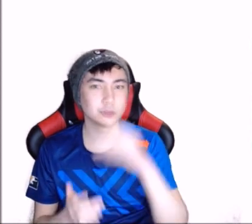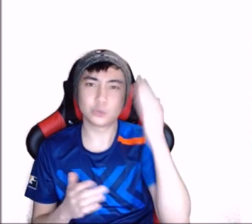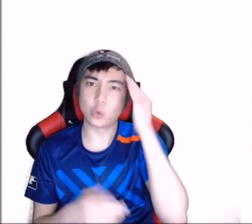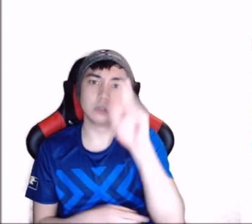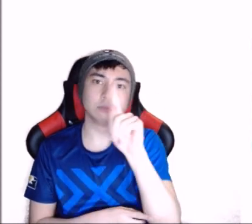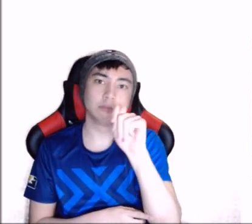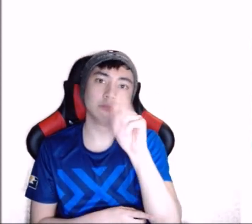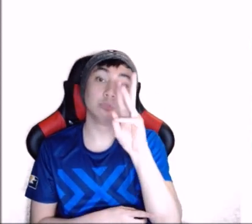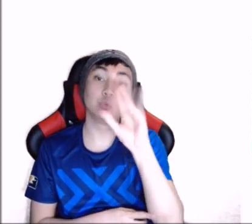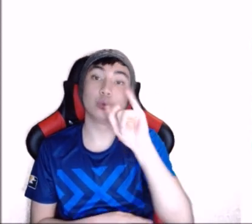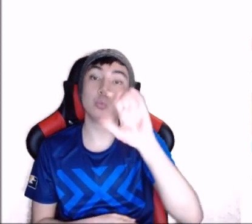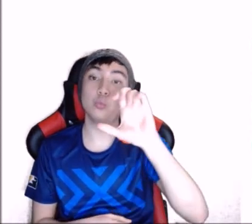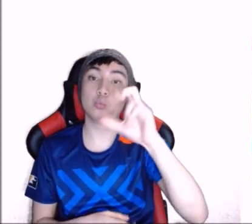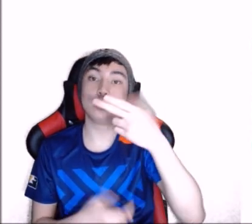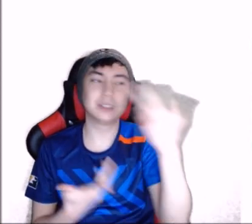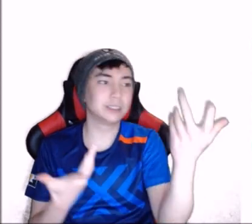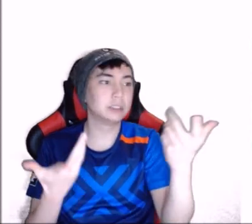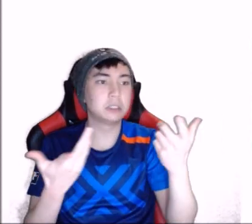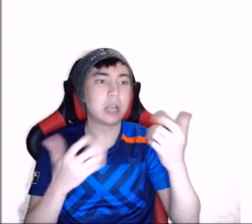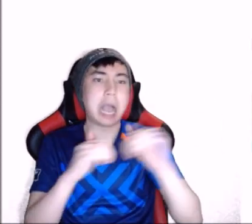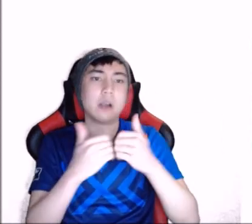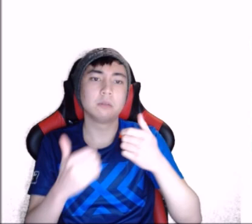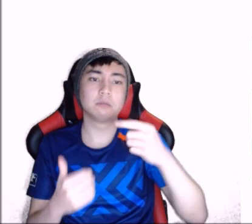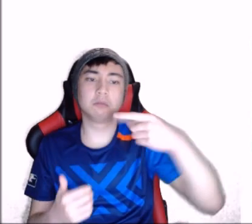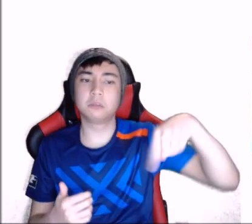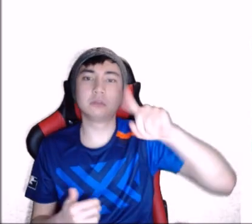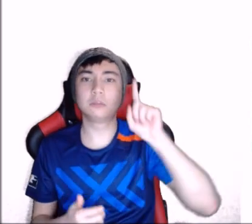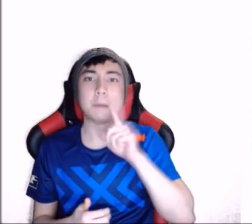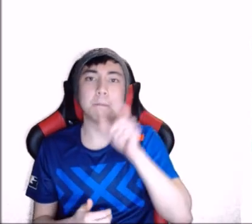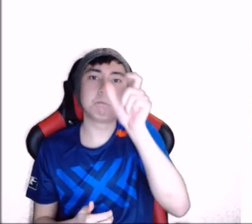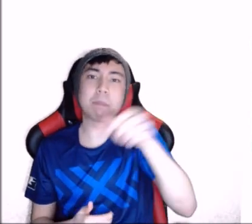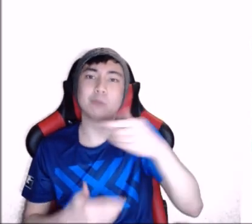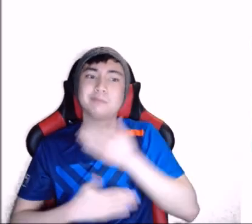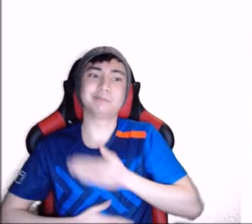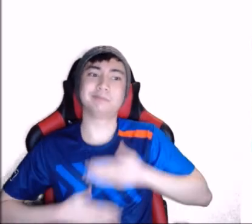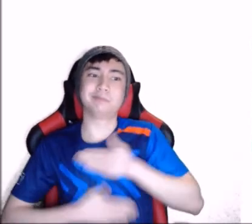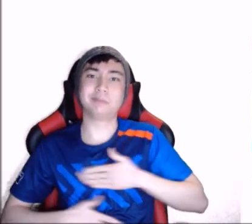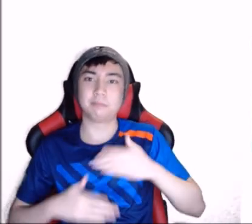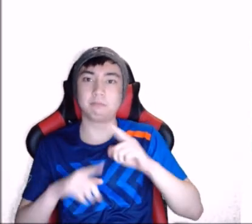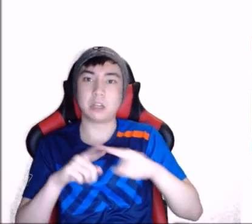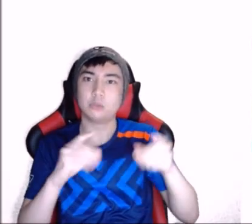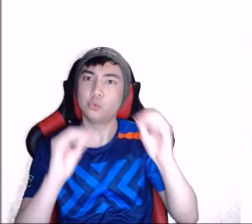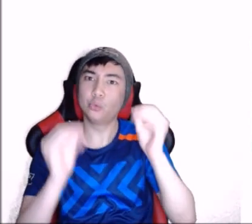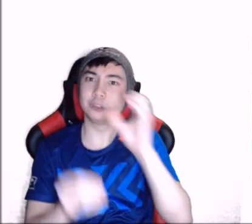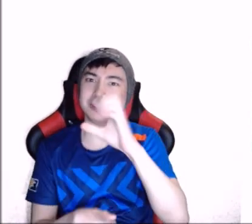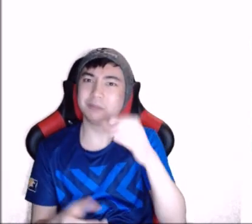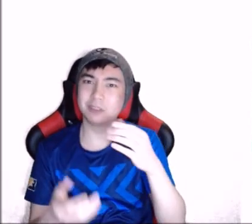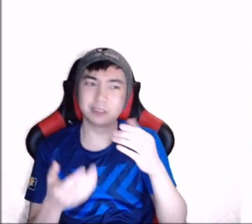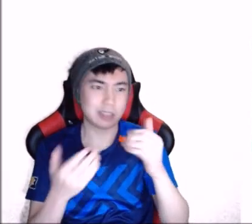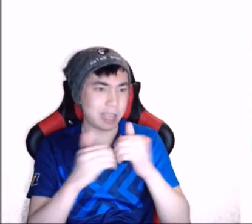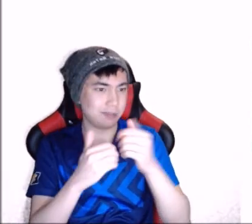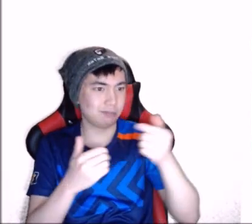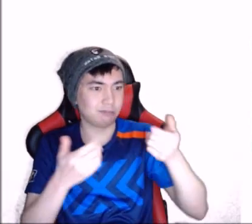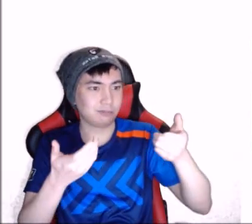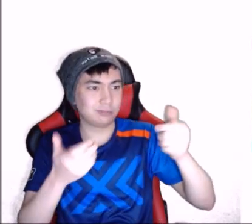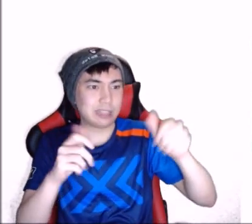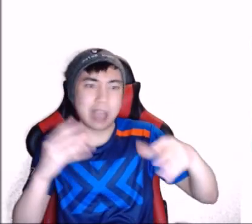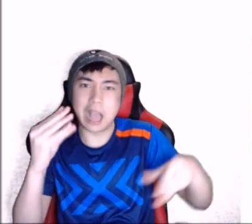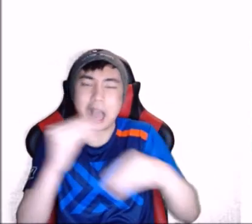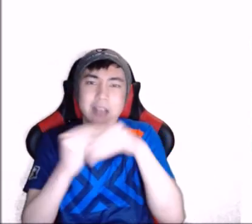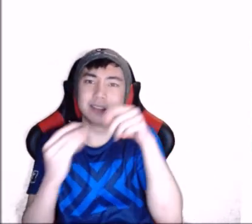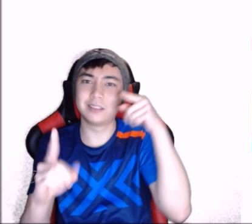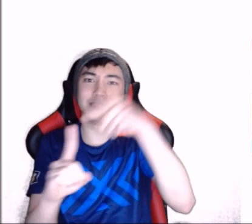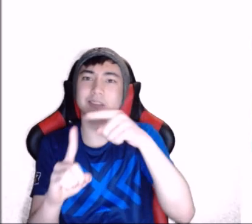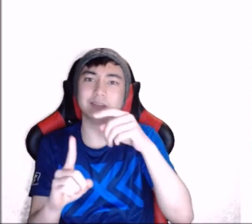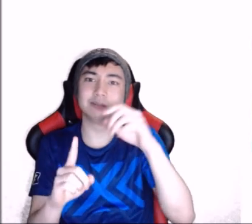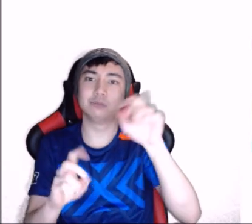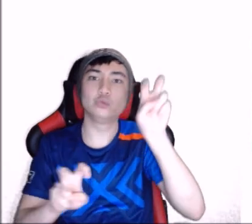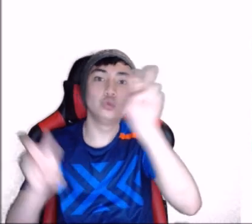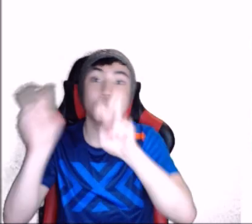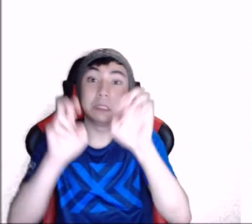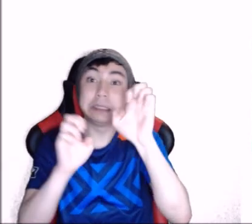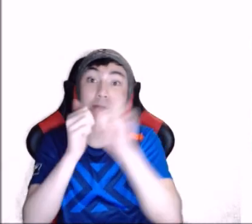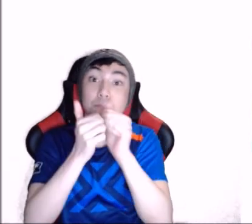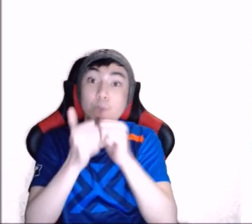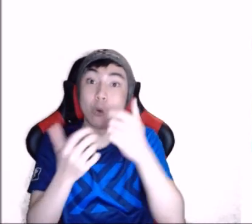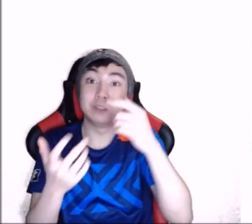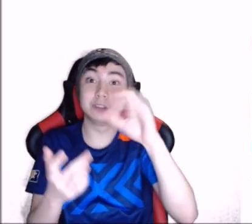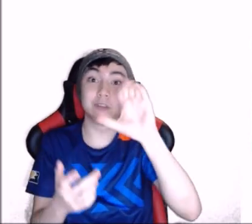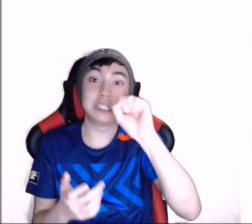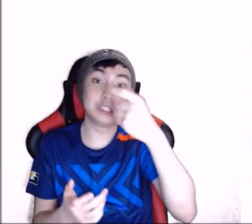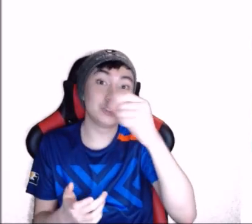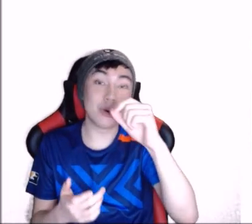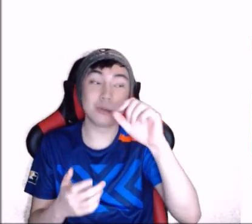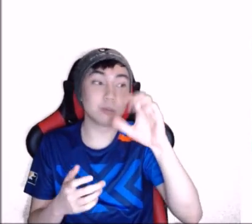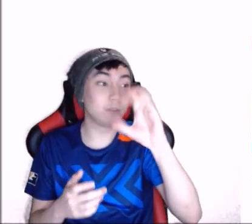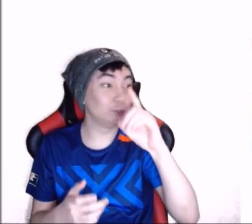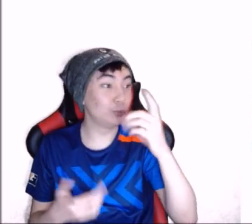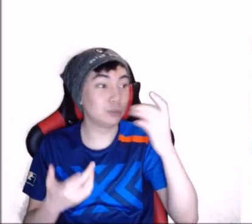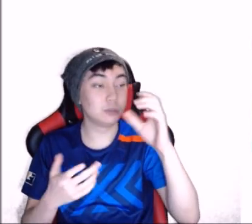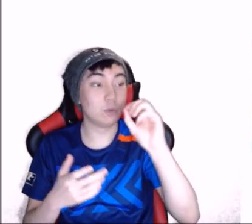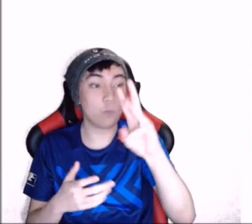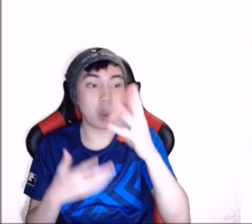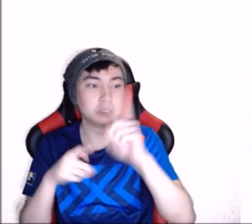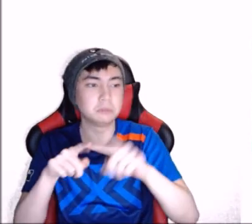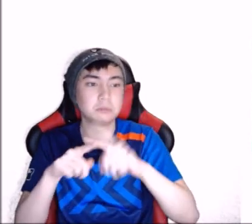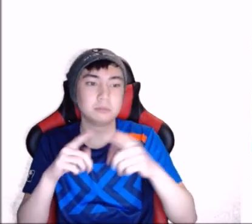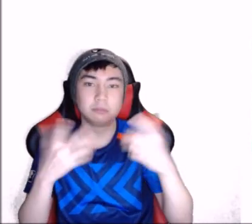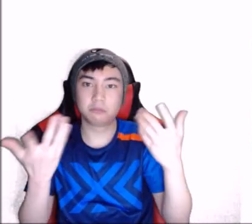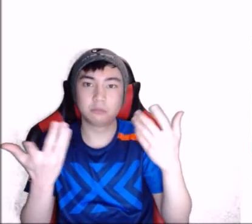How could Overwatch tournaments be broadcasted in a way that deaf/HOH fans could enjoy them?